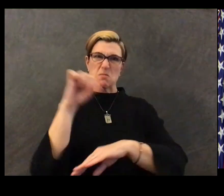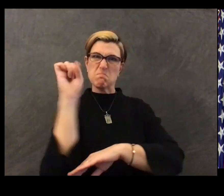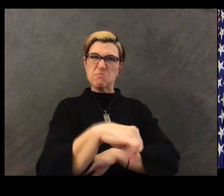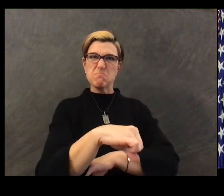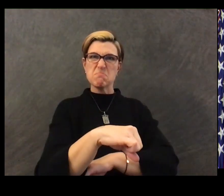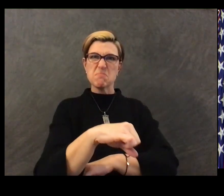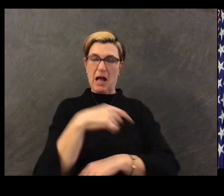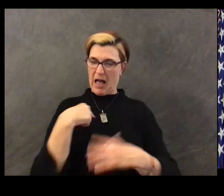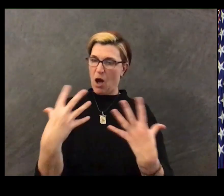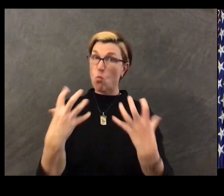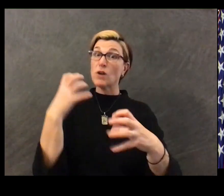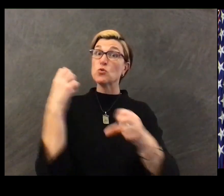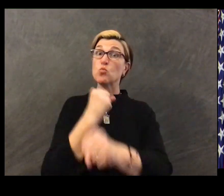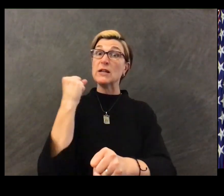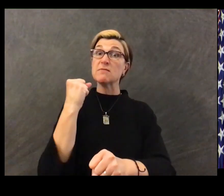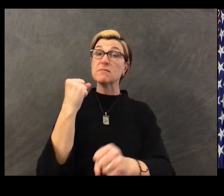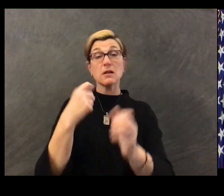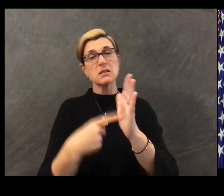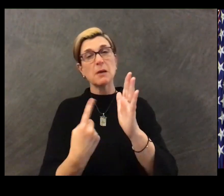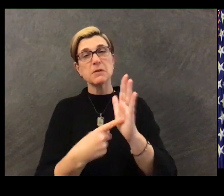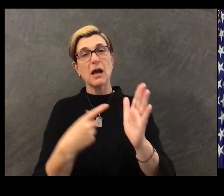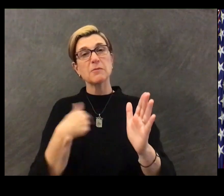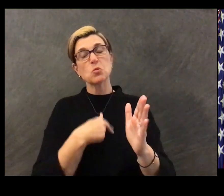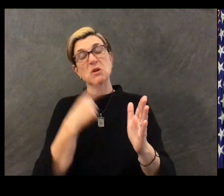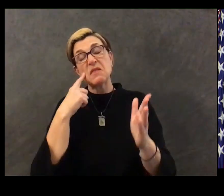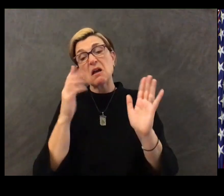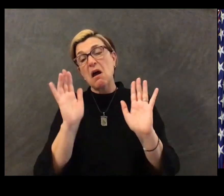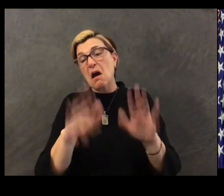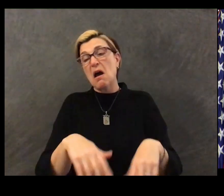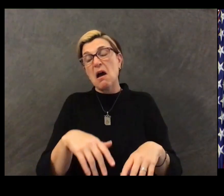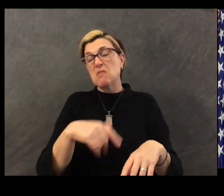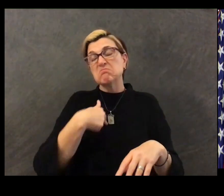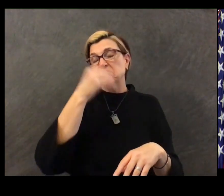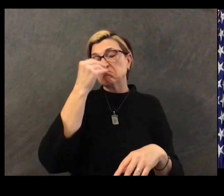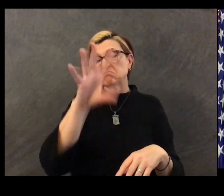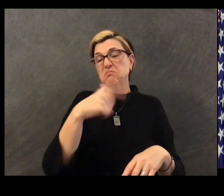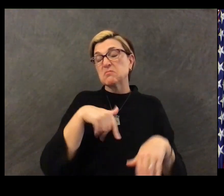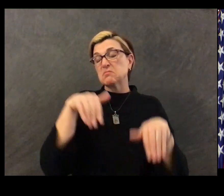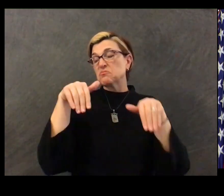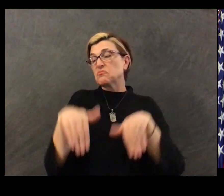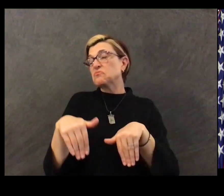sometimes we don't want to win so we just go to a standstill but that's